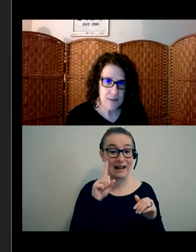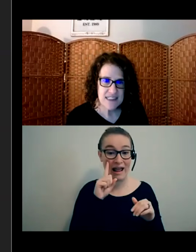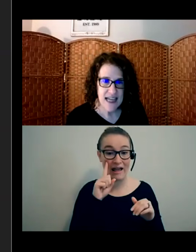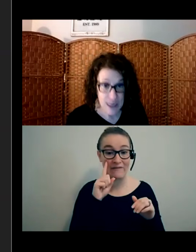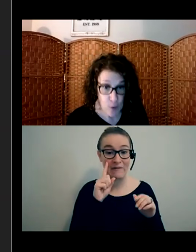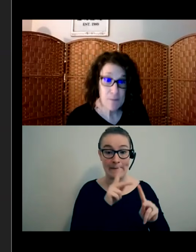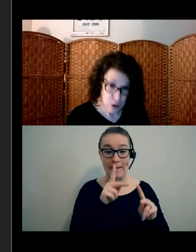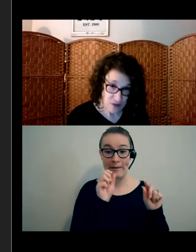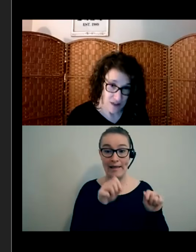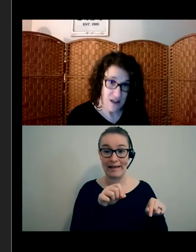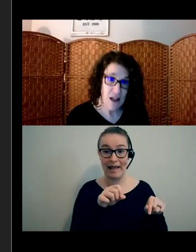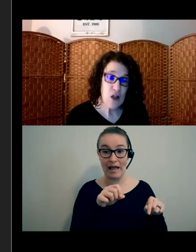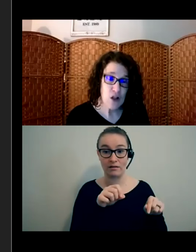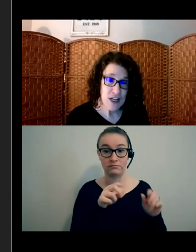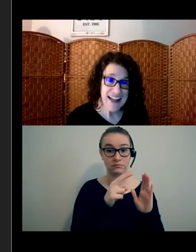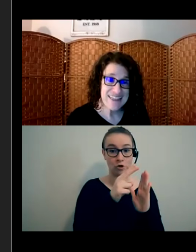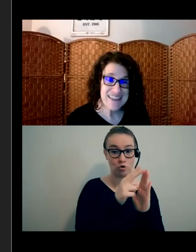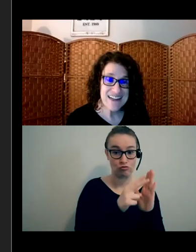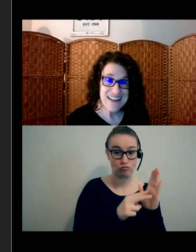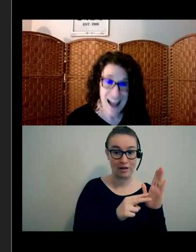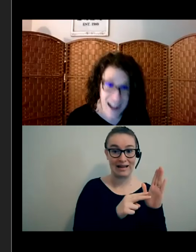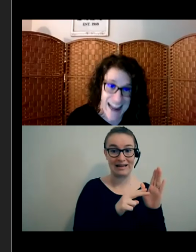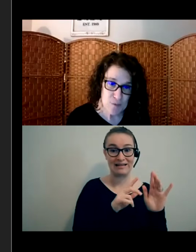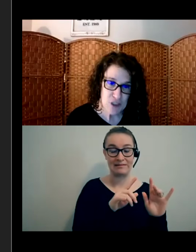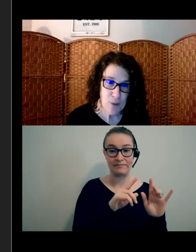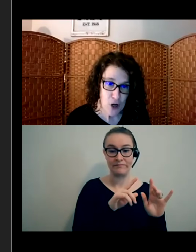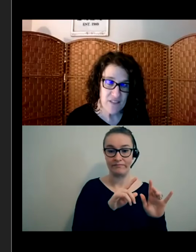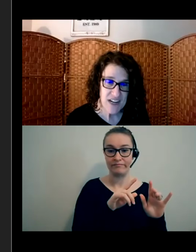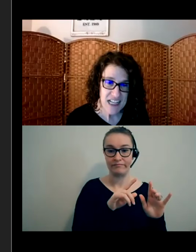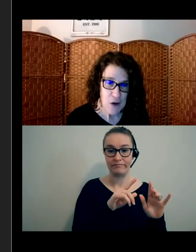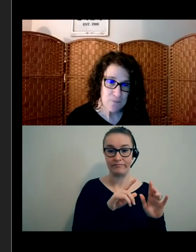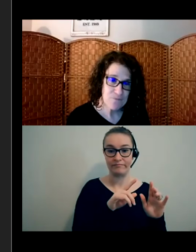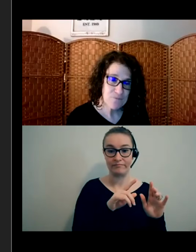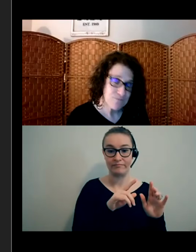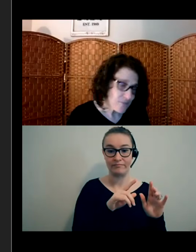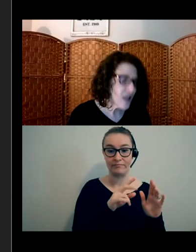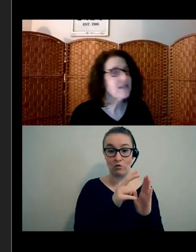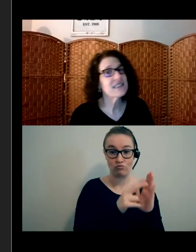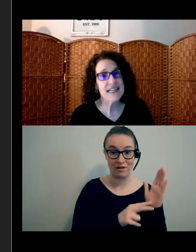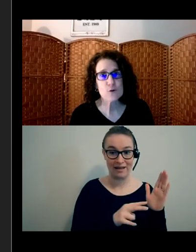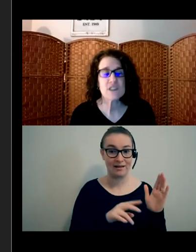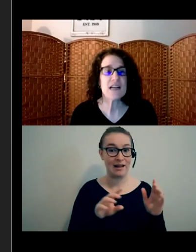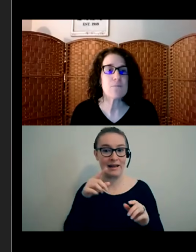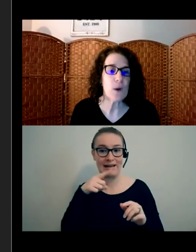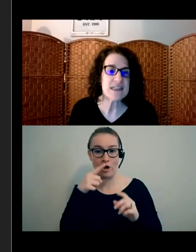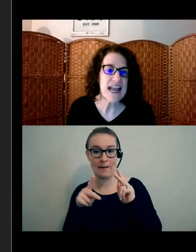as a hearing person looking at the non-captioned part of the video?" That's an interesting point, Dave.